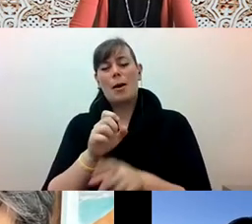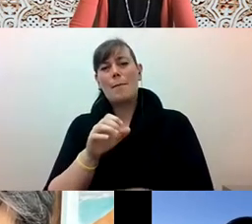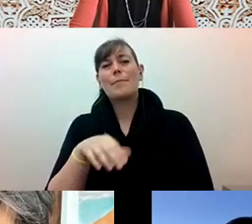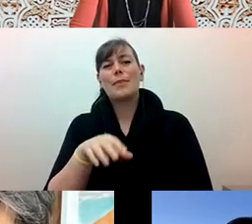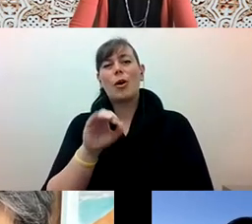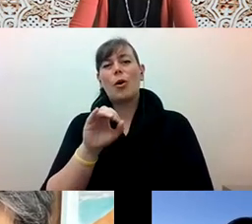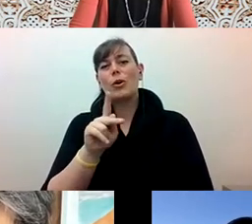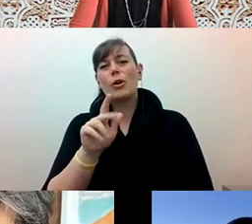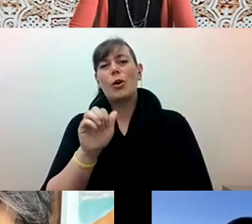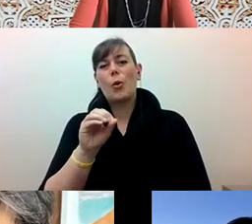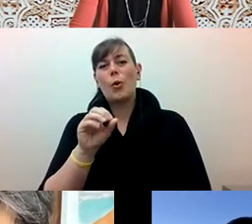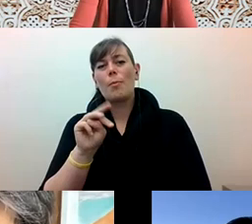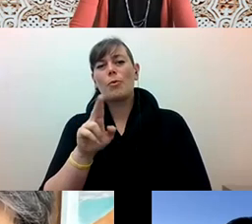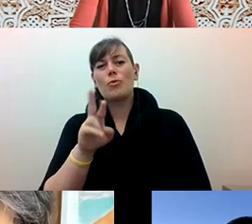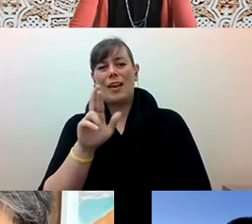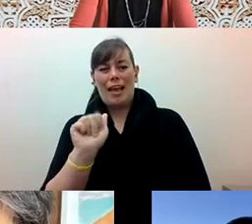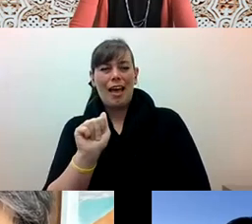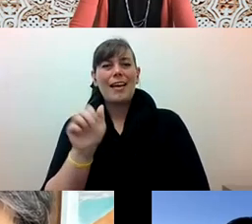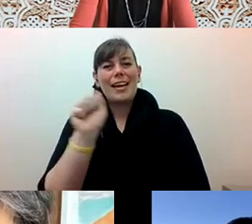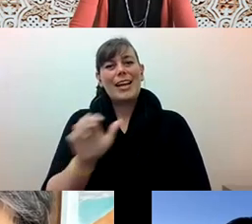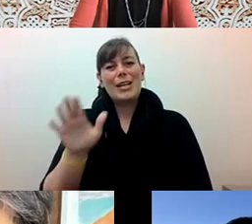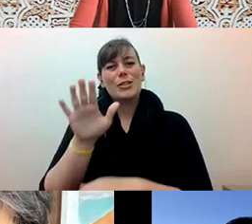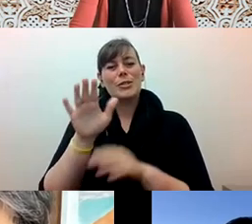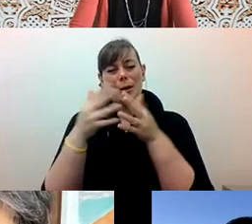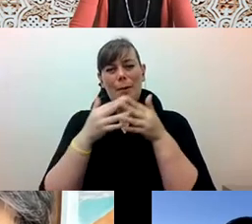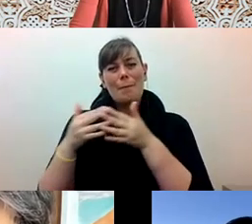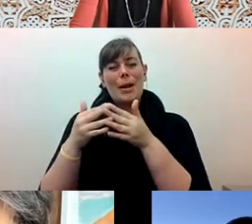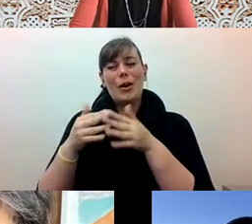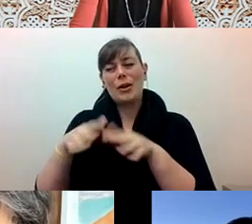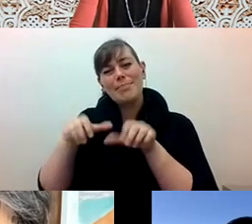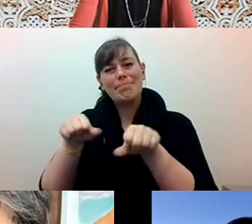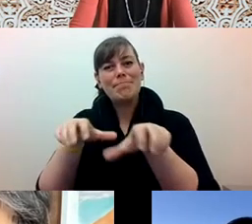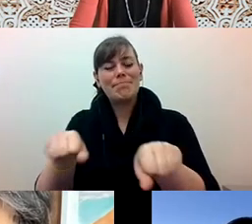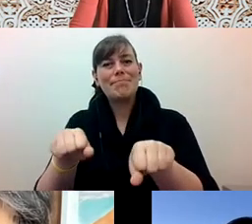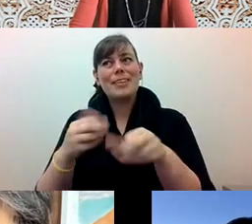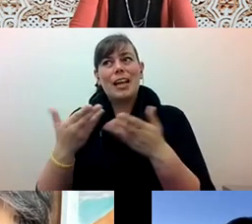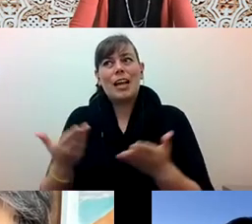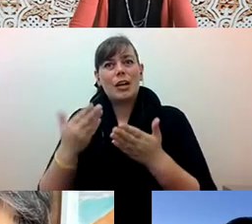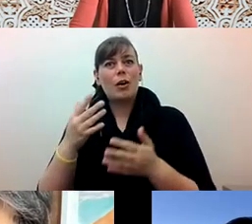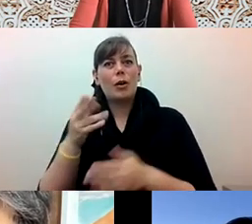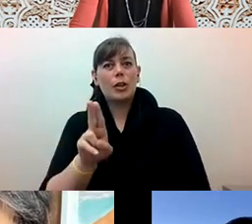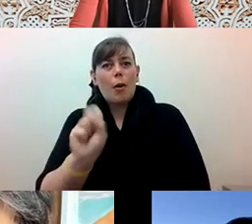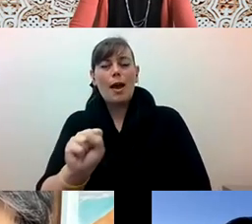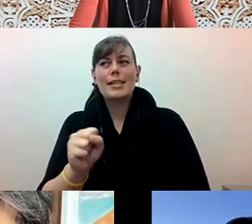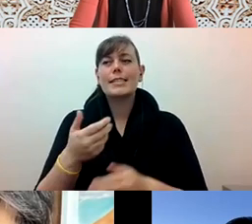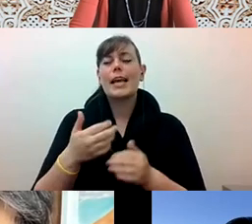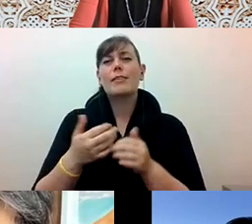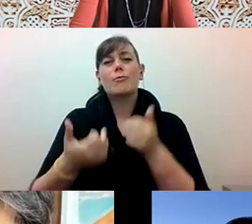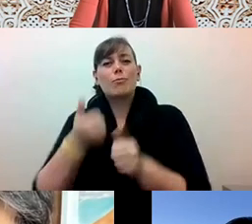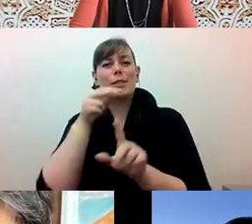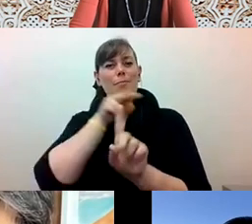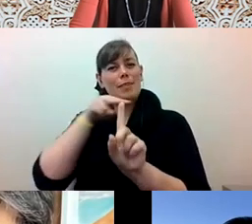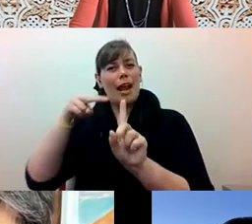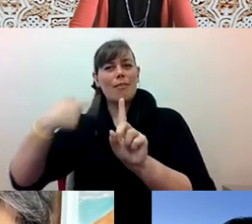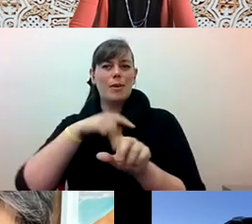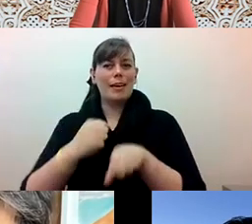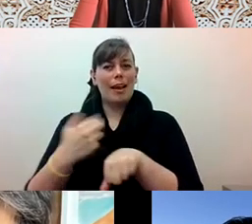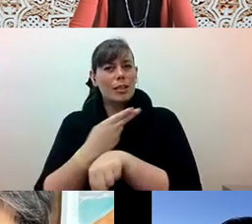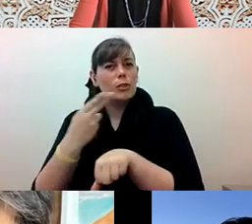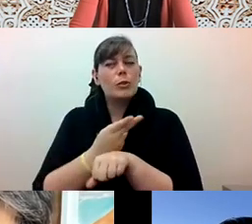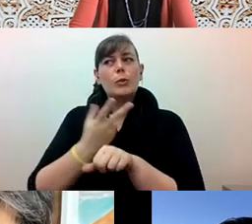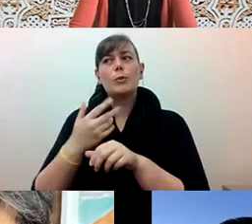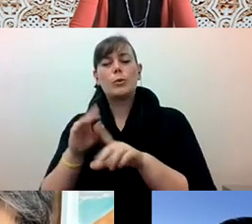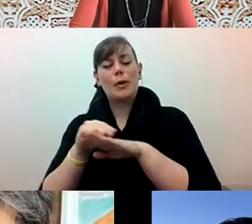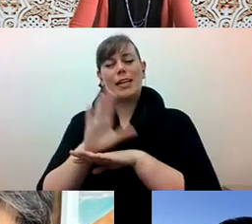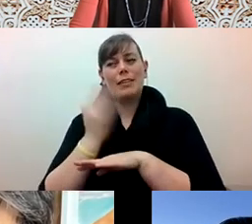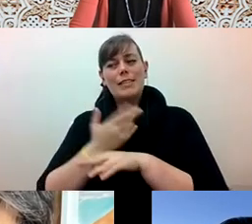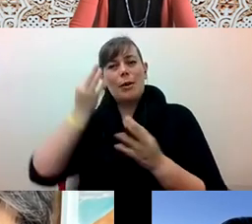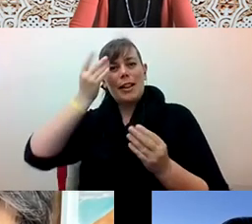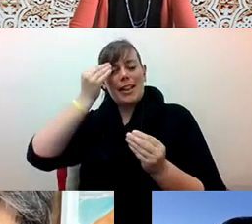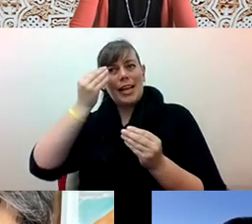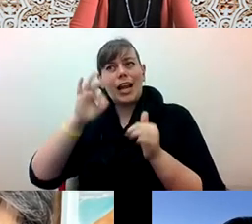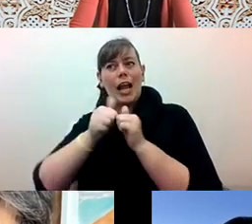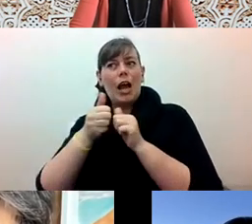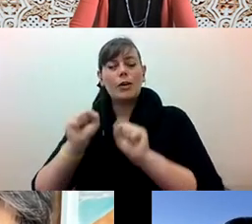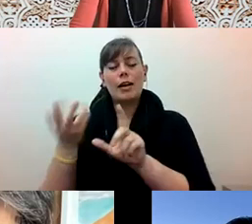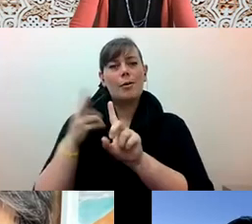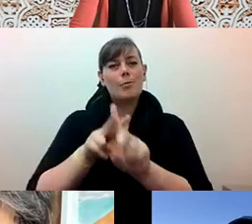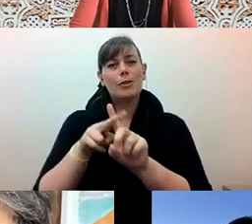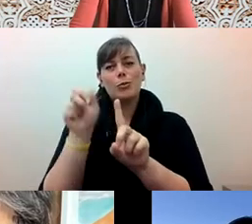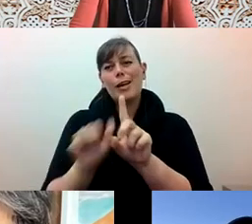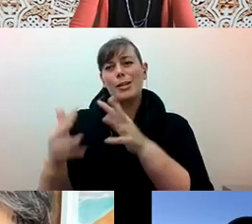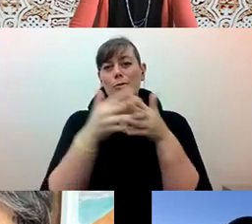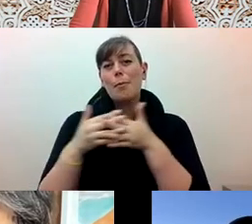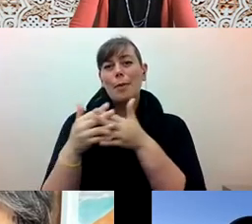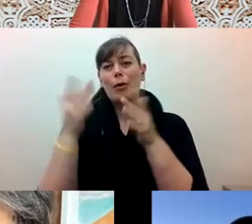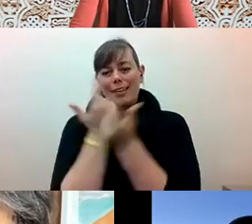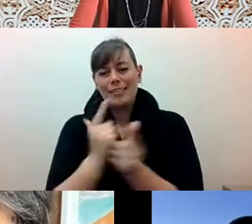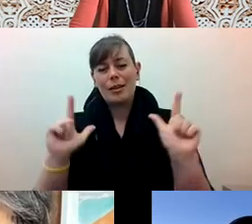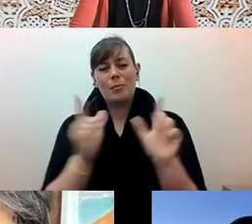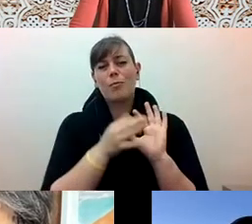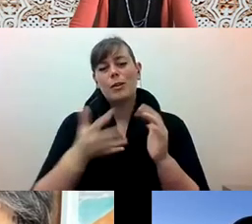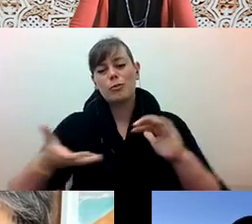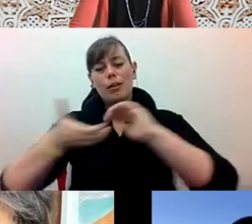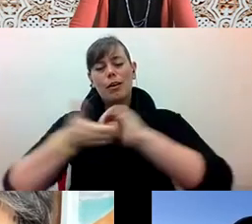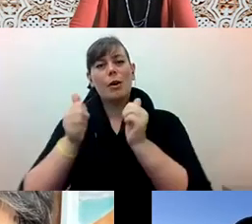Diane Fujino: Asian Settler Colonialism helps us to think about what what are our paradigms that we should be working with, and how can we think about Asian integrate... Asian American liberation in relation to indigenous people, for example, or blacks.